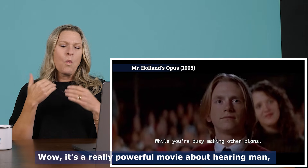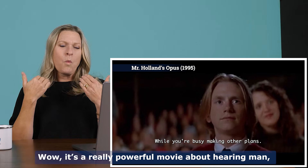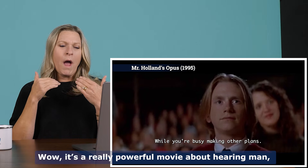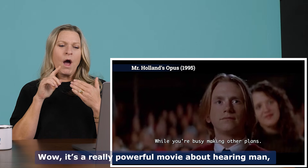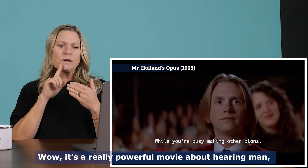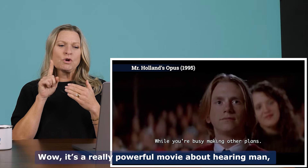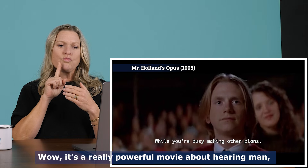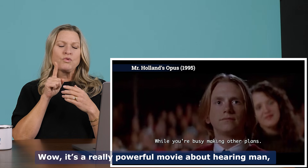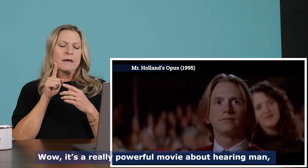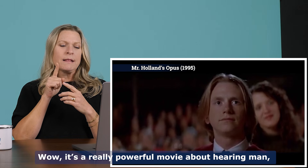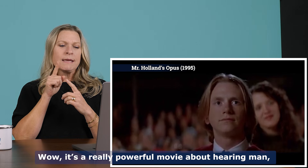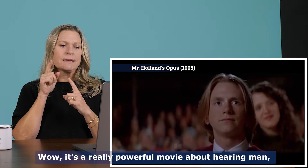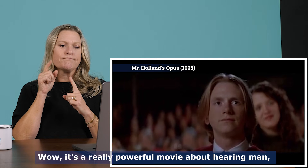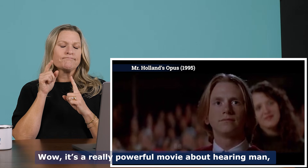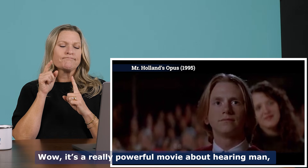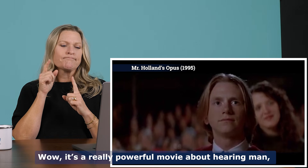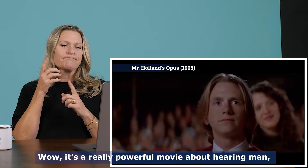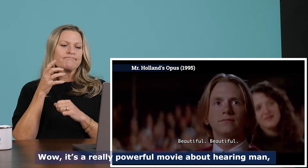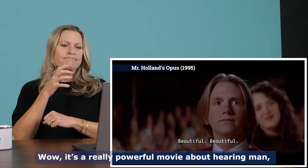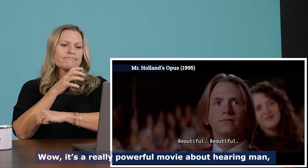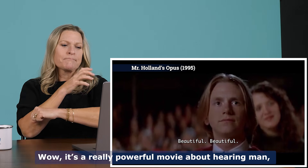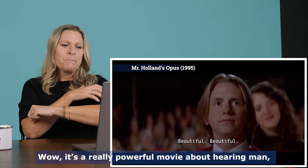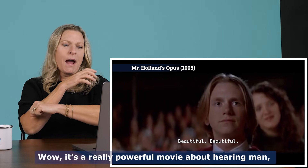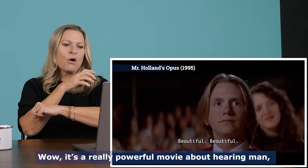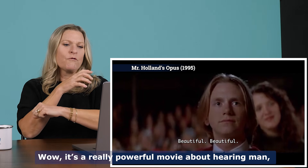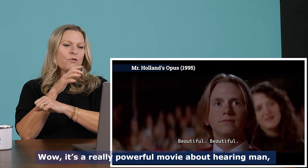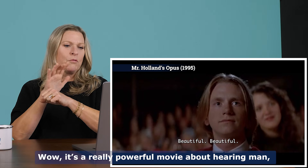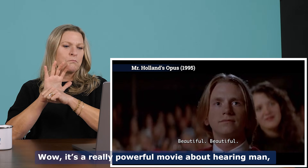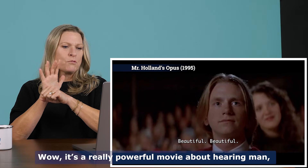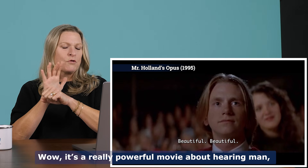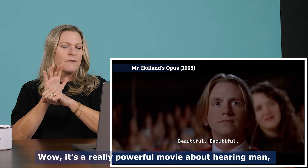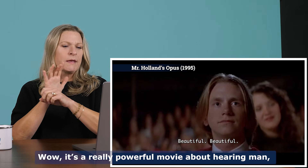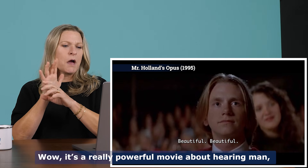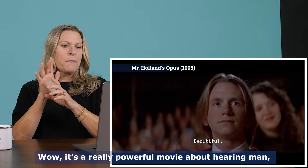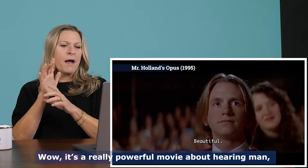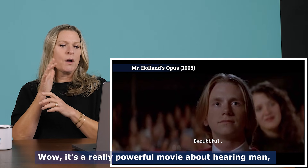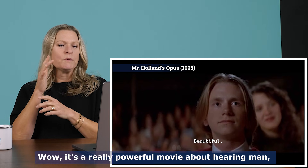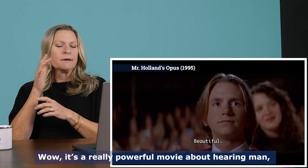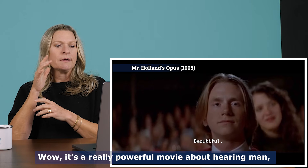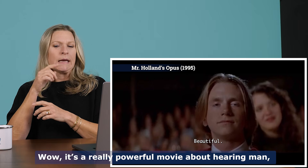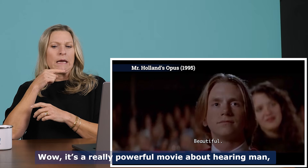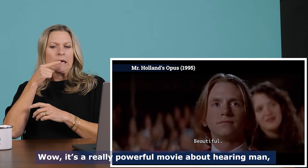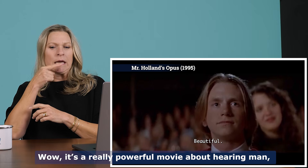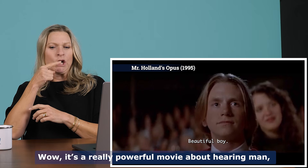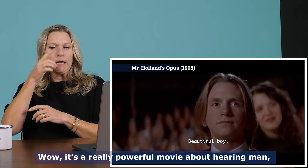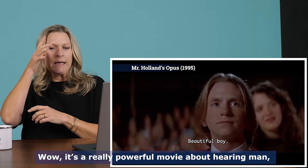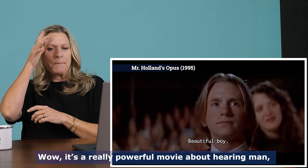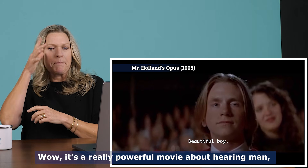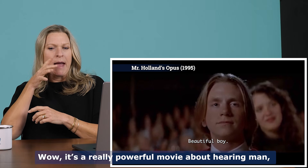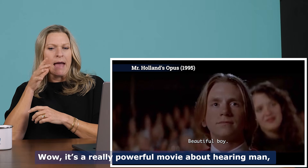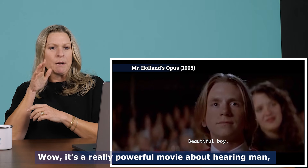Wow, it’s a really powerful movie about hearing man,